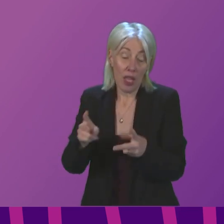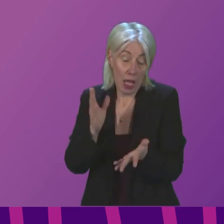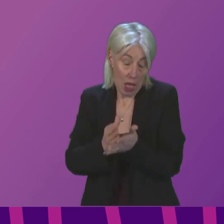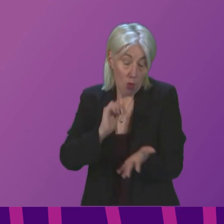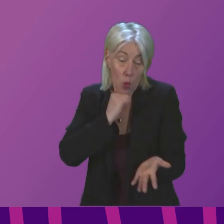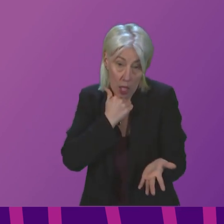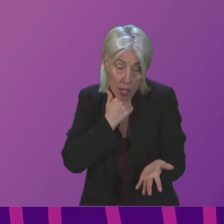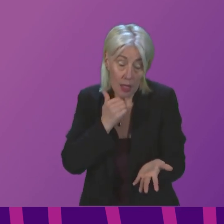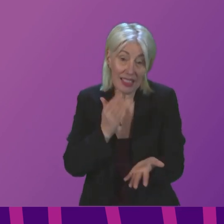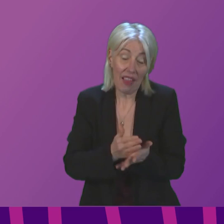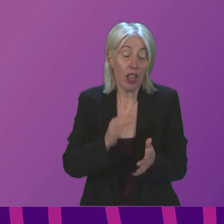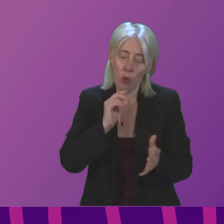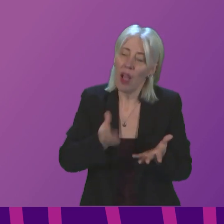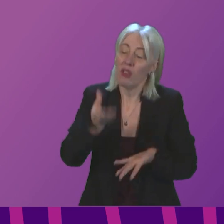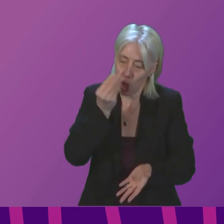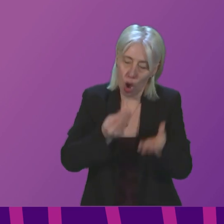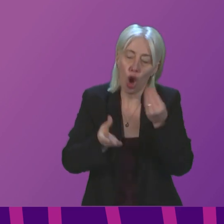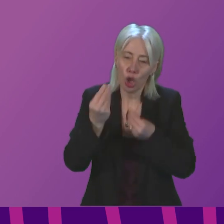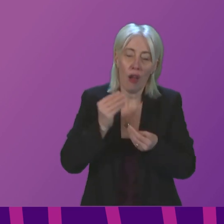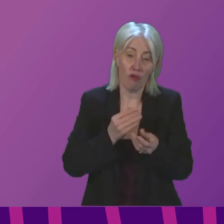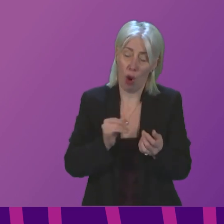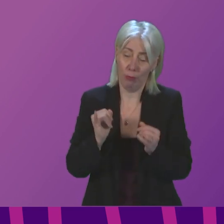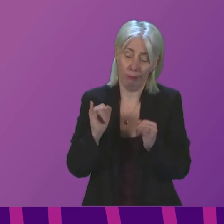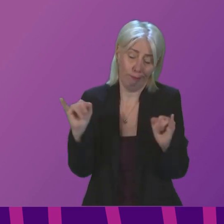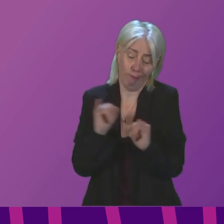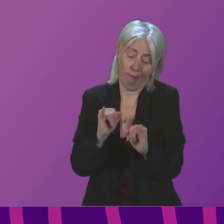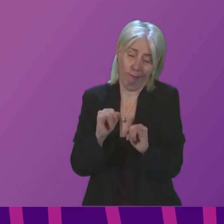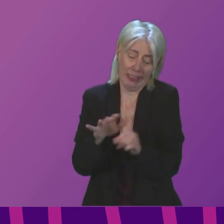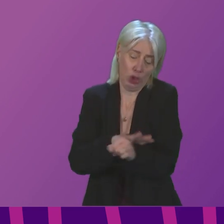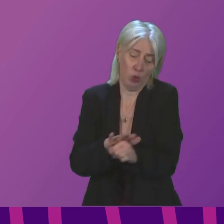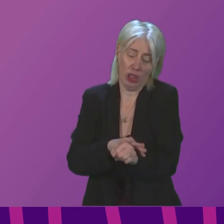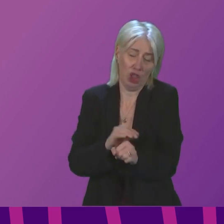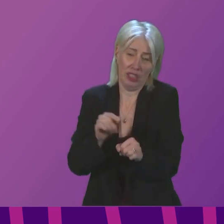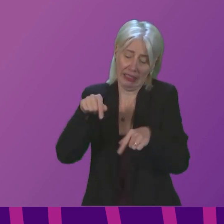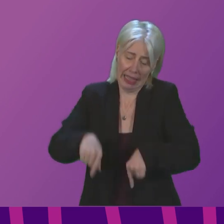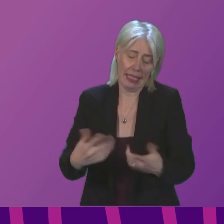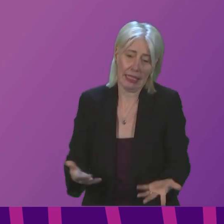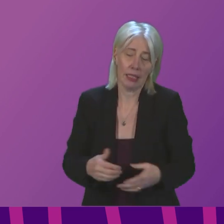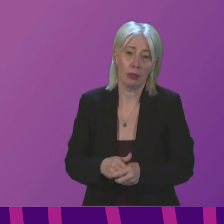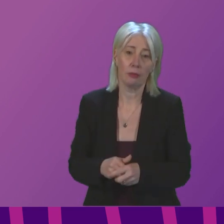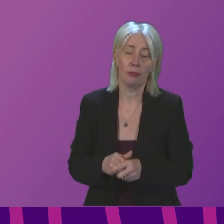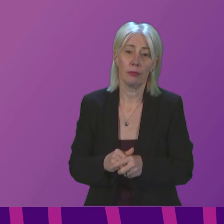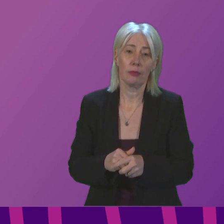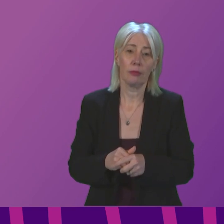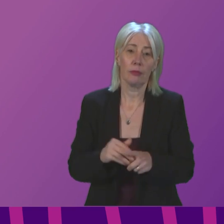of course learn lessons from tragic cases such as the one that we are discussing today.